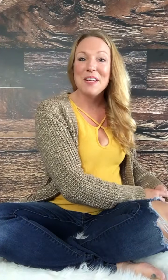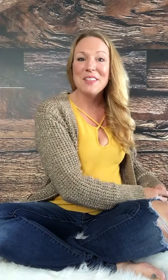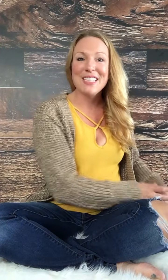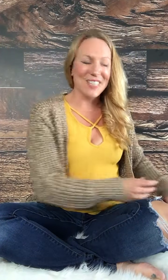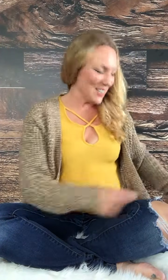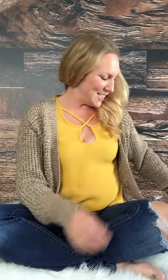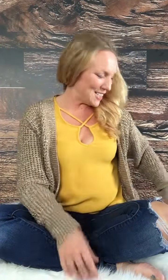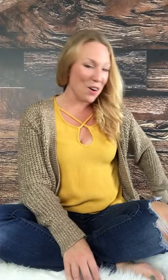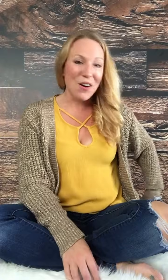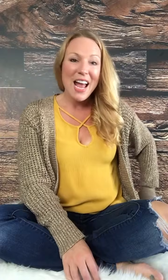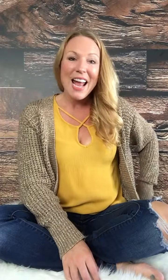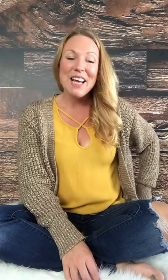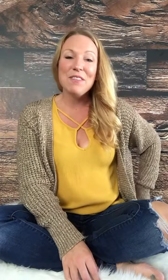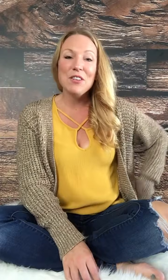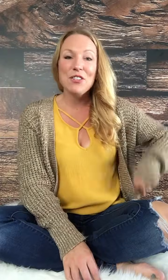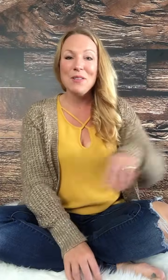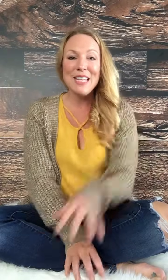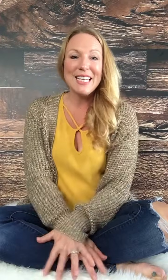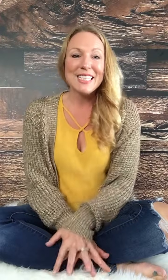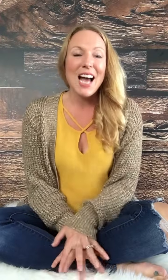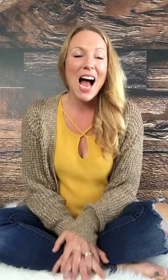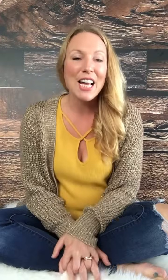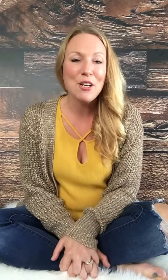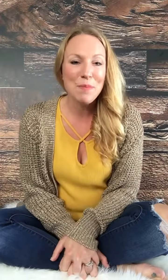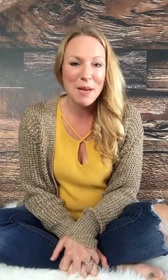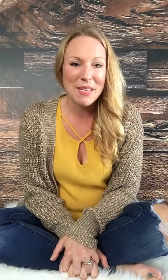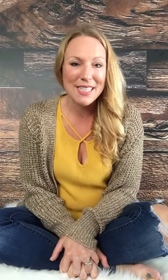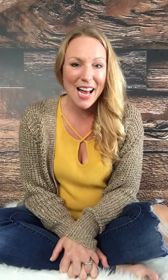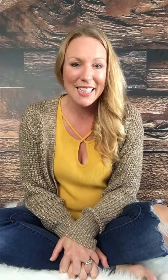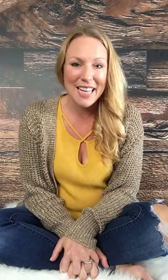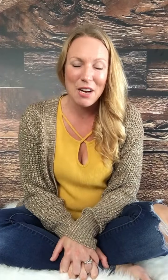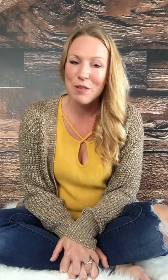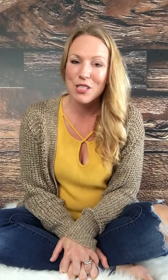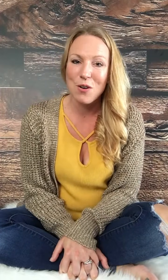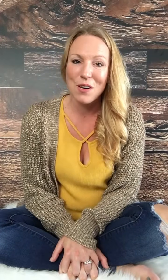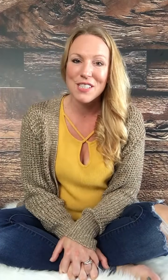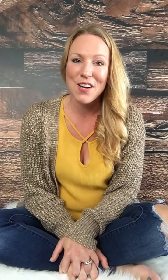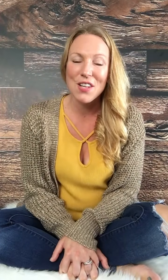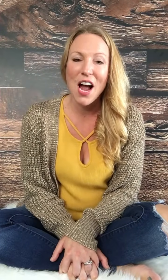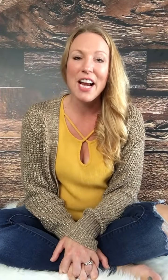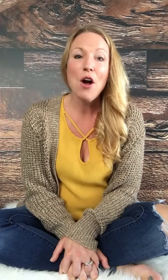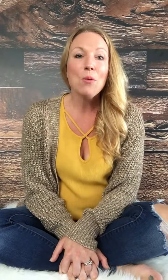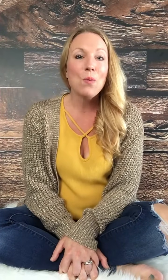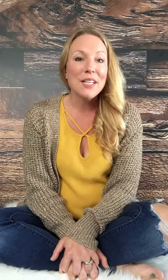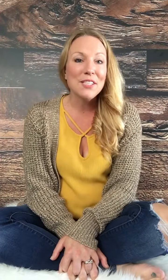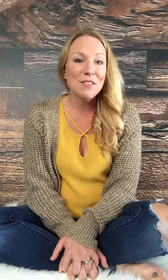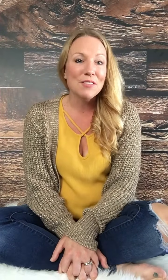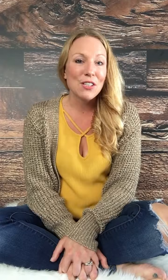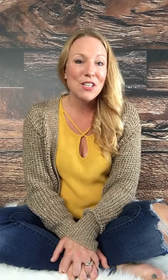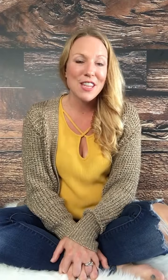Very good. So, if you're doing the entire Baby Sign Language course online once you've learned